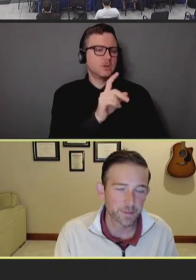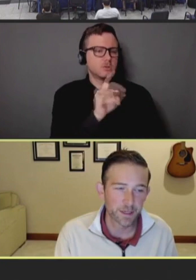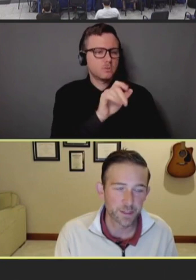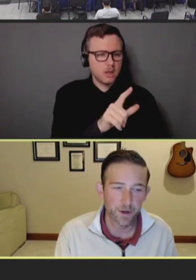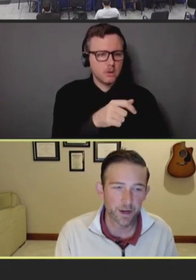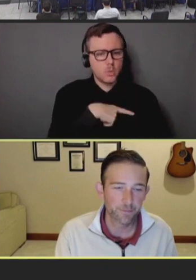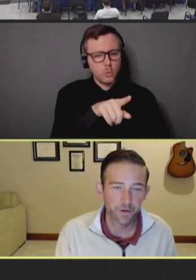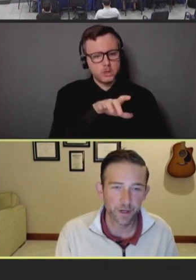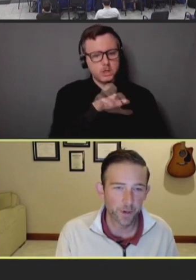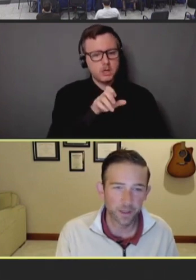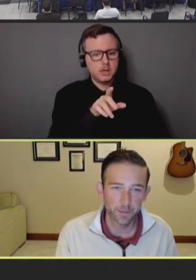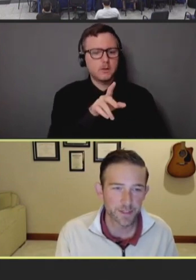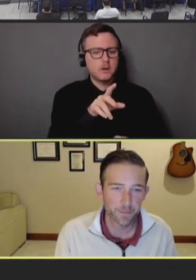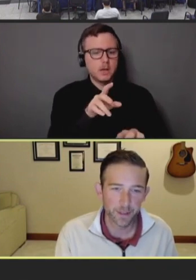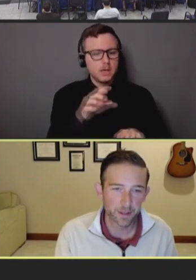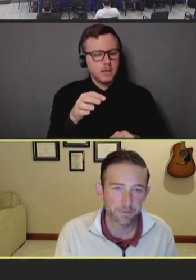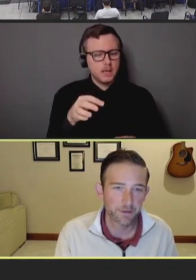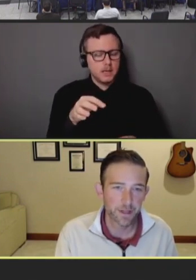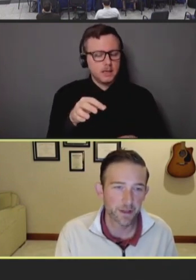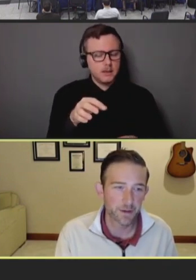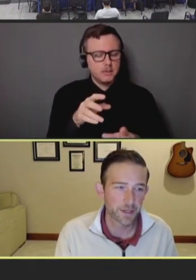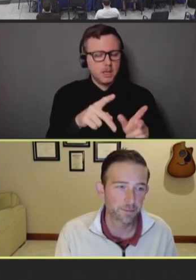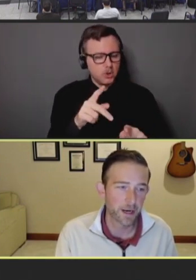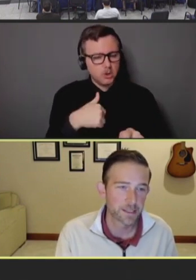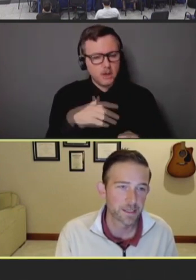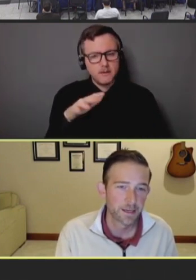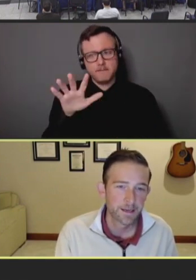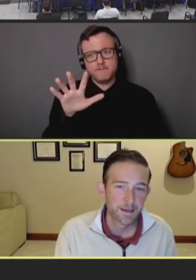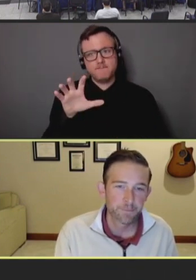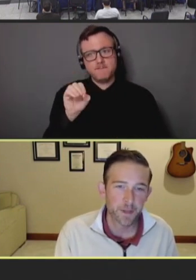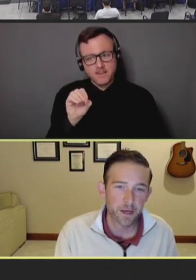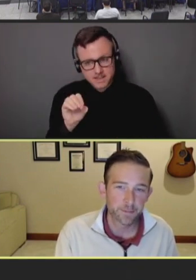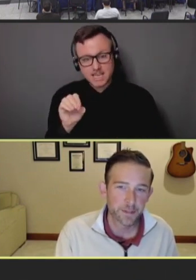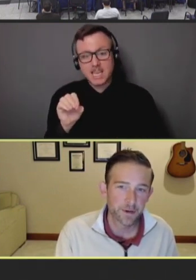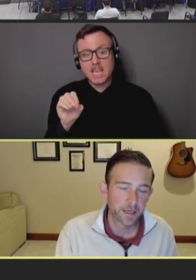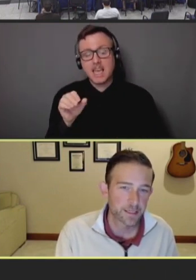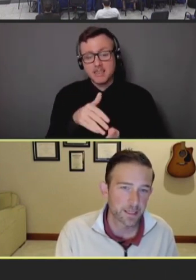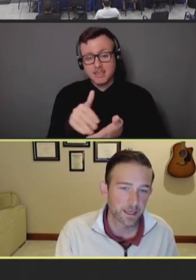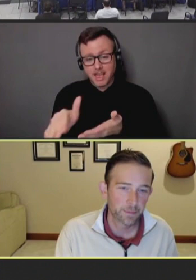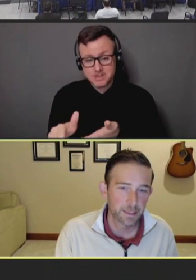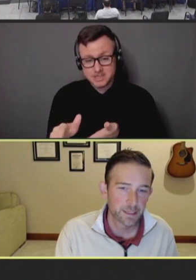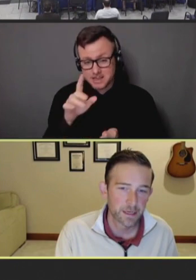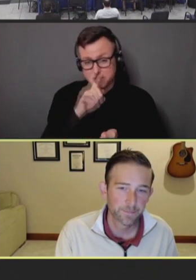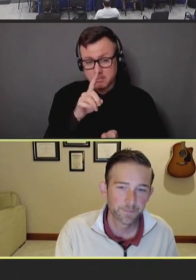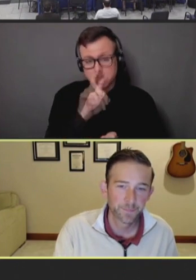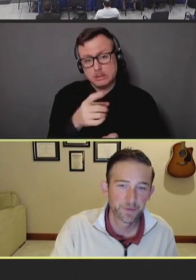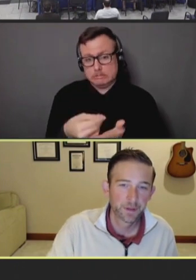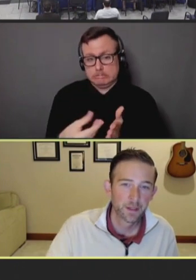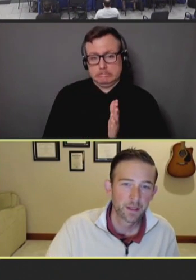participants, you end up very quickly with something like 50,000 mice. So next slide, please.